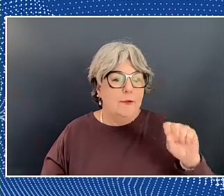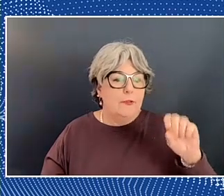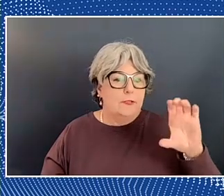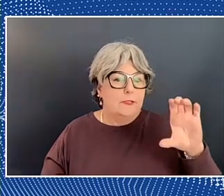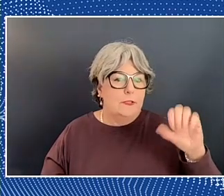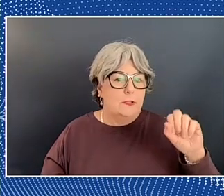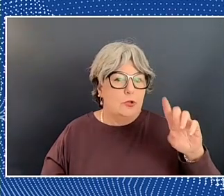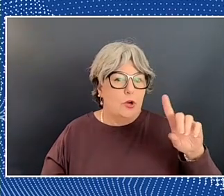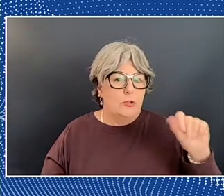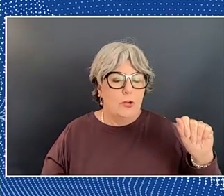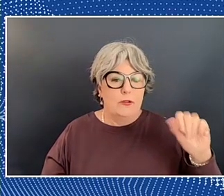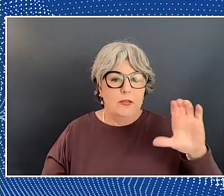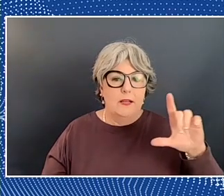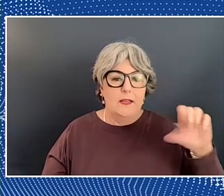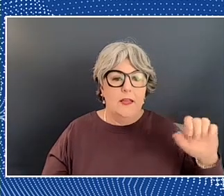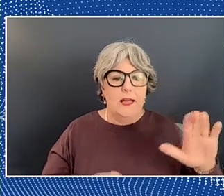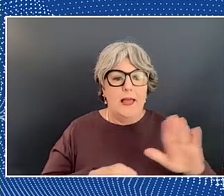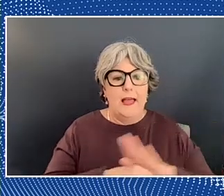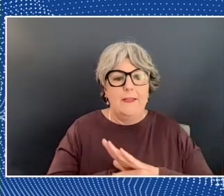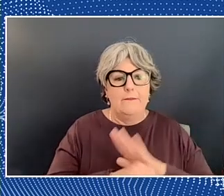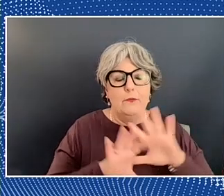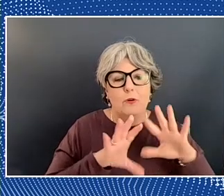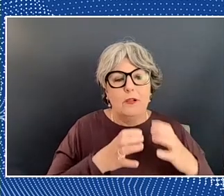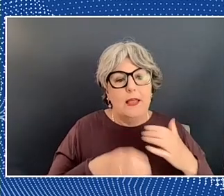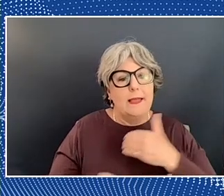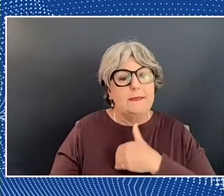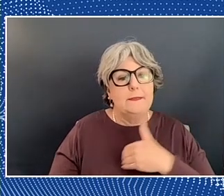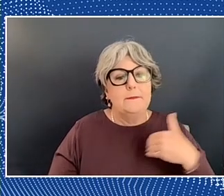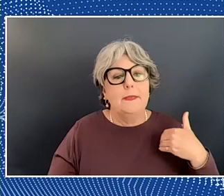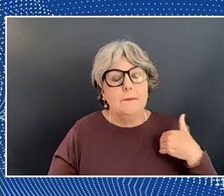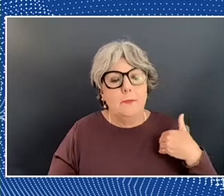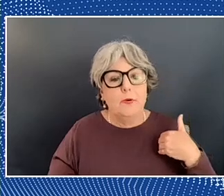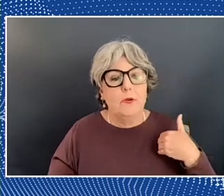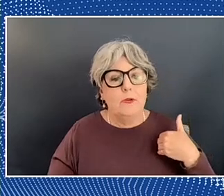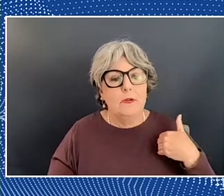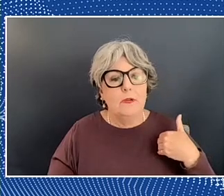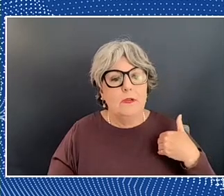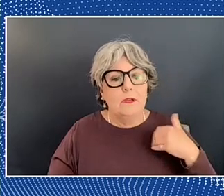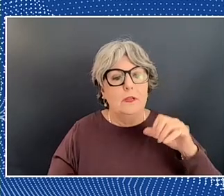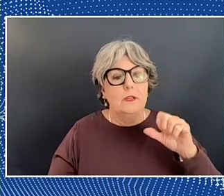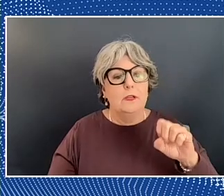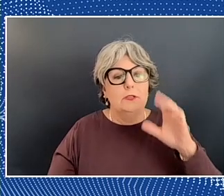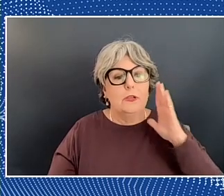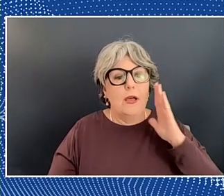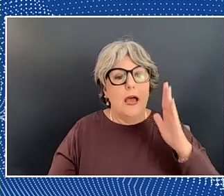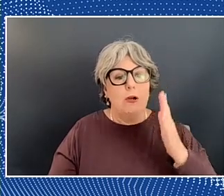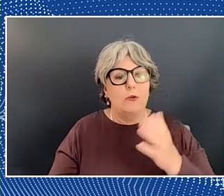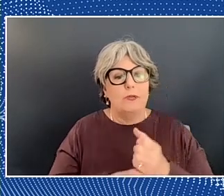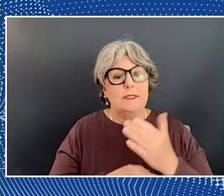I am a full class member. So I will receive some relief from my